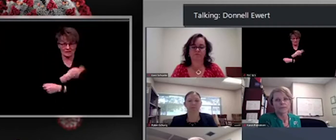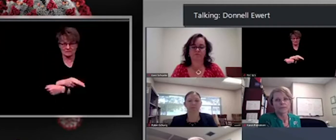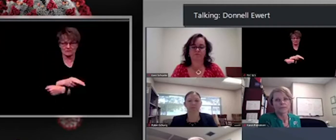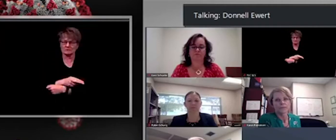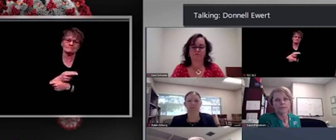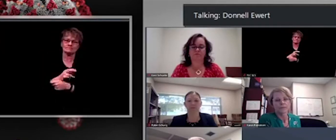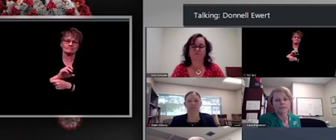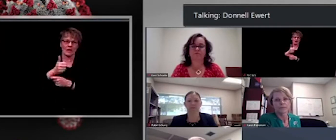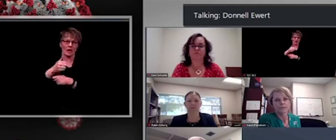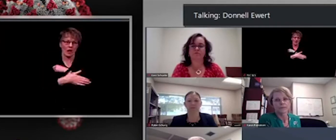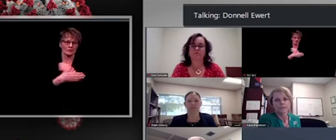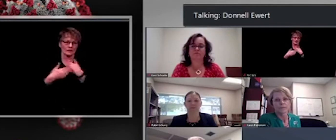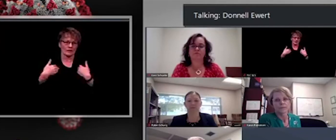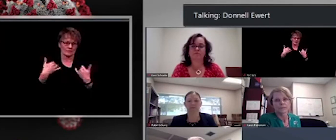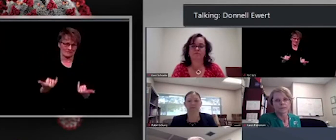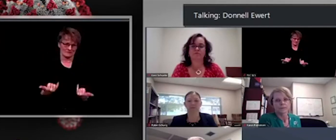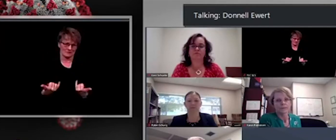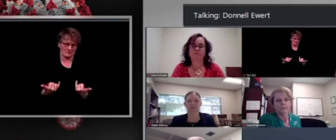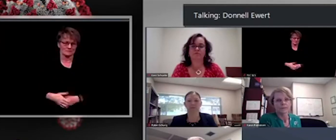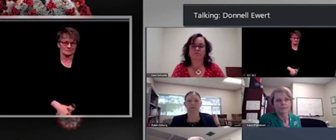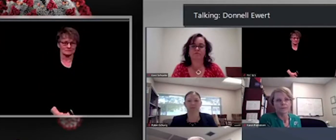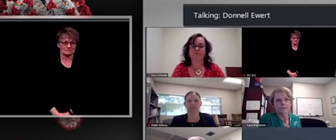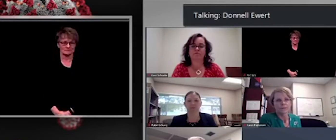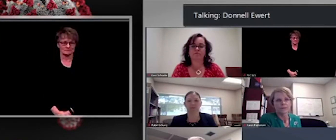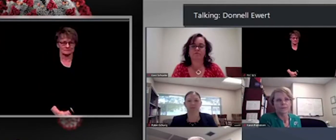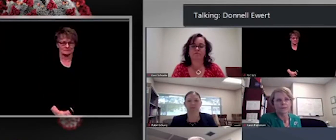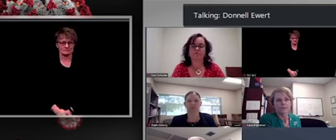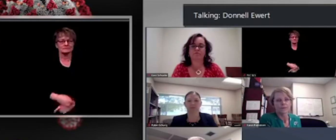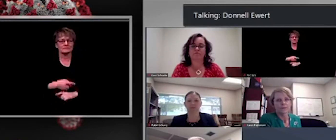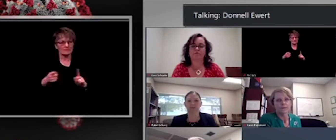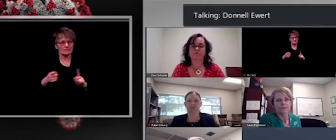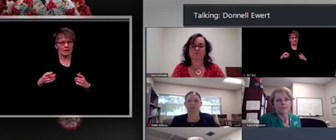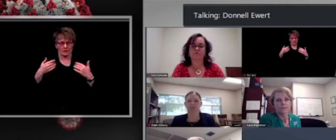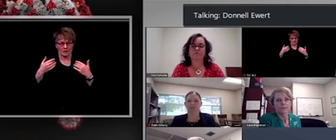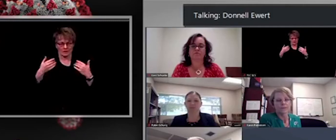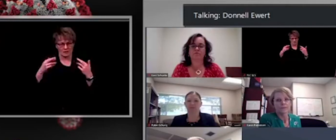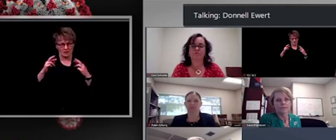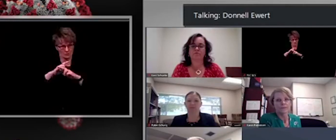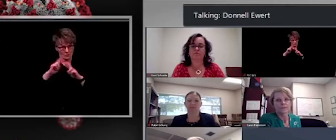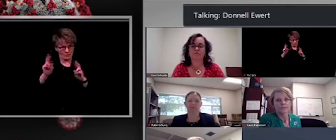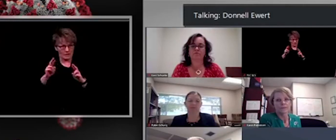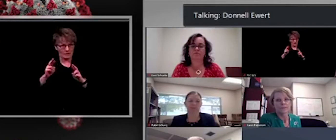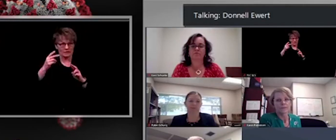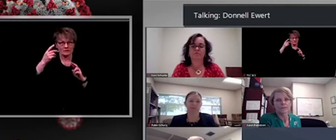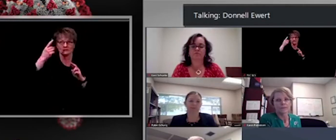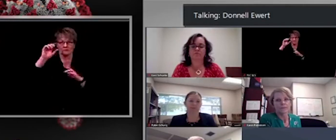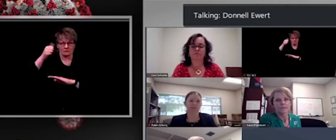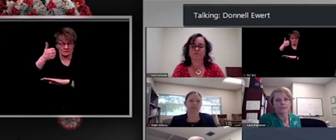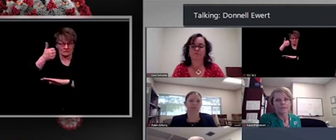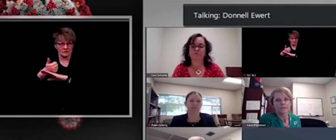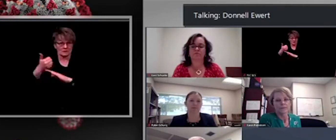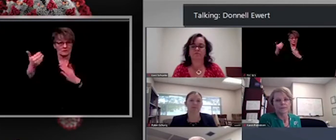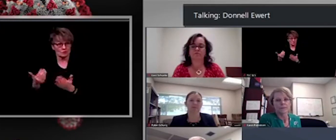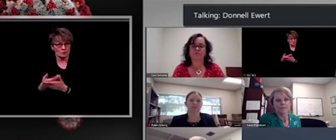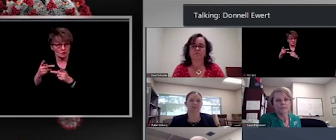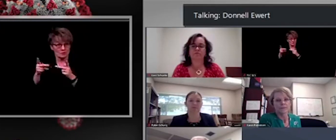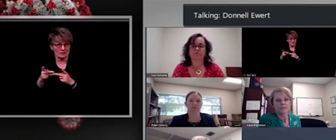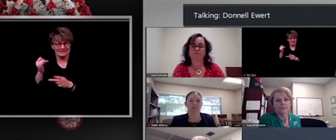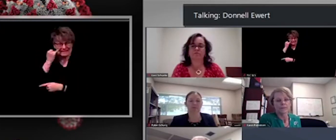we have a place to do it. So, we are prepared, but that federal medical station has gone